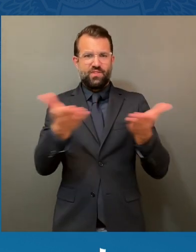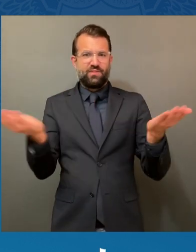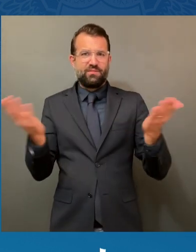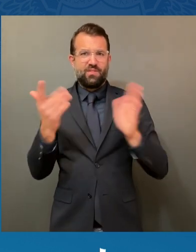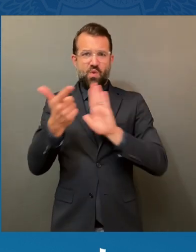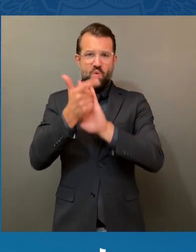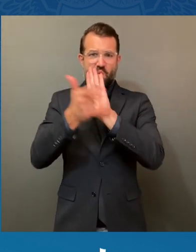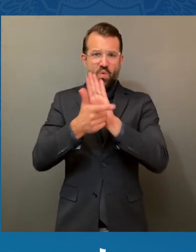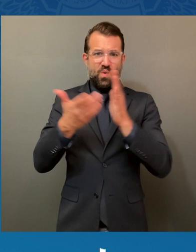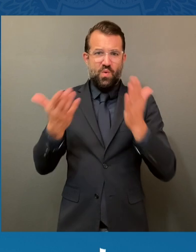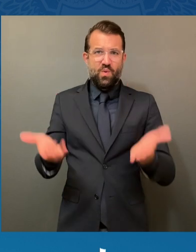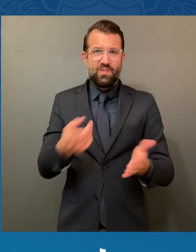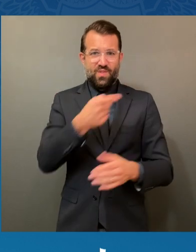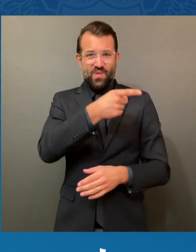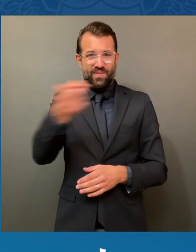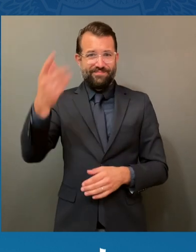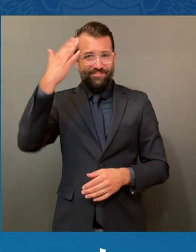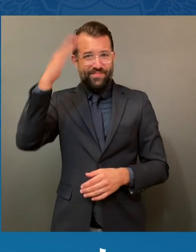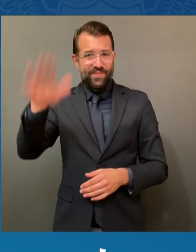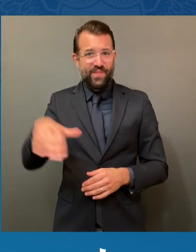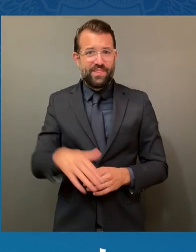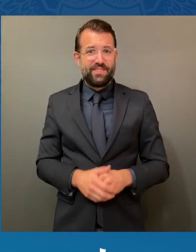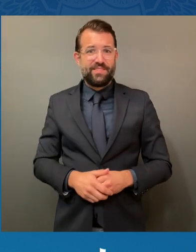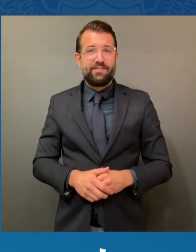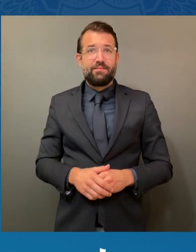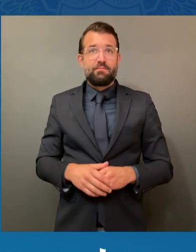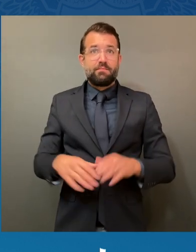took away a constitutional right,